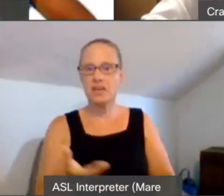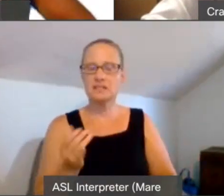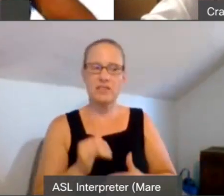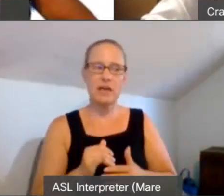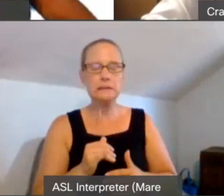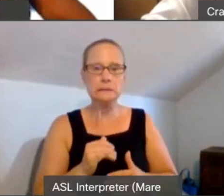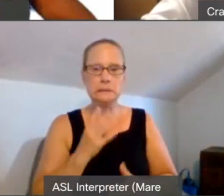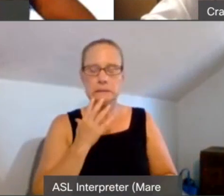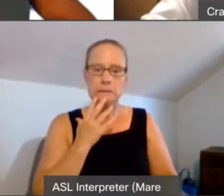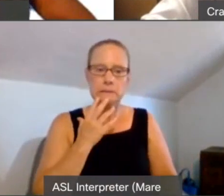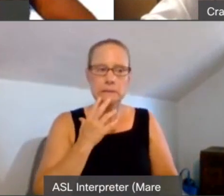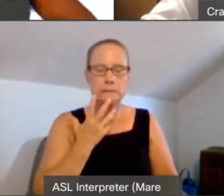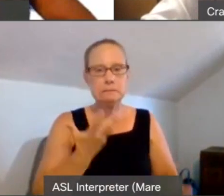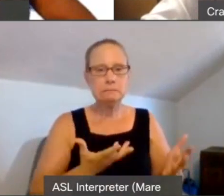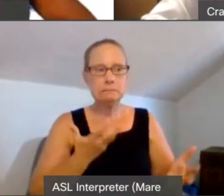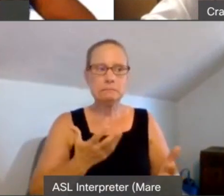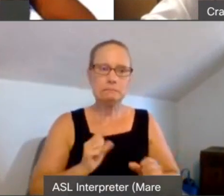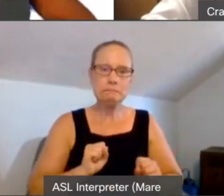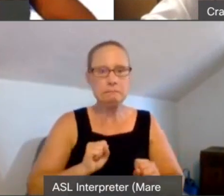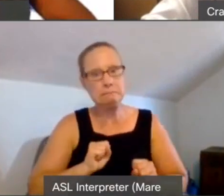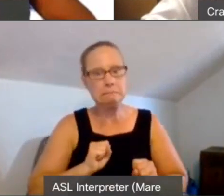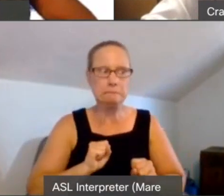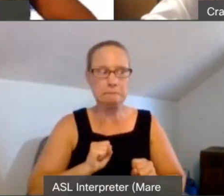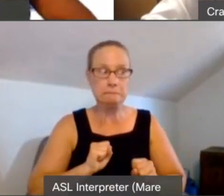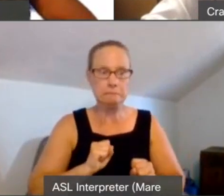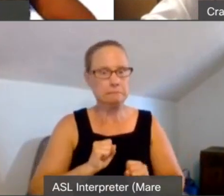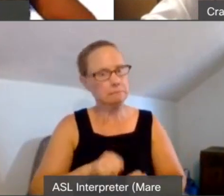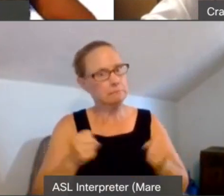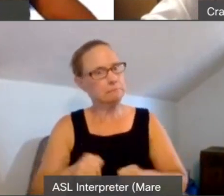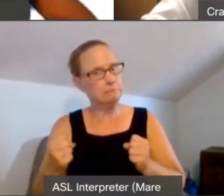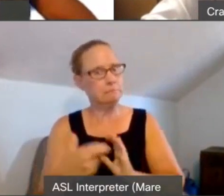their courts and their stipulations and things like that,